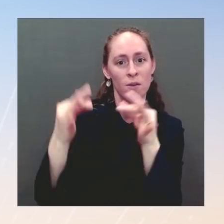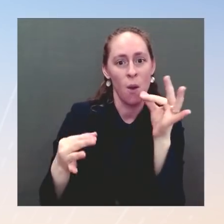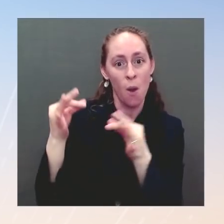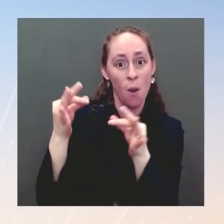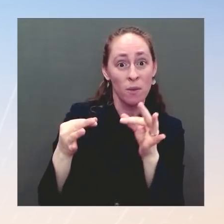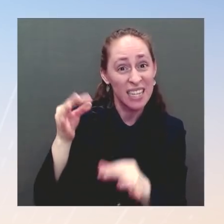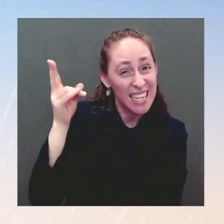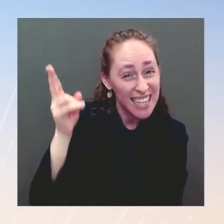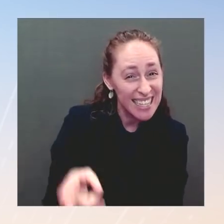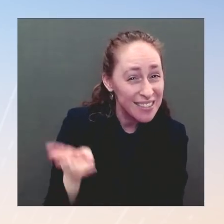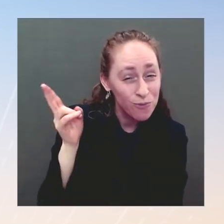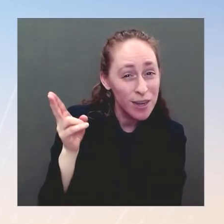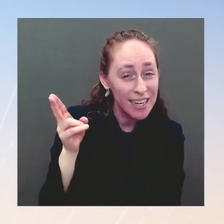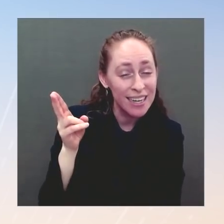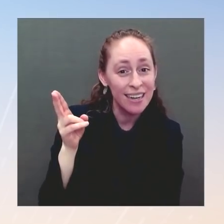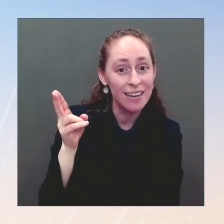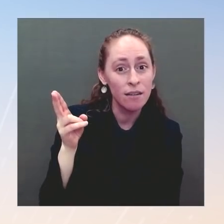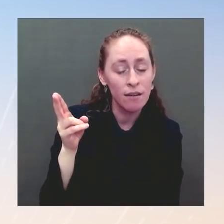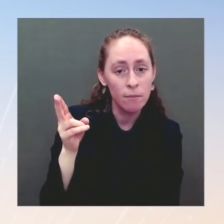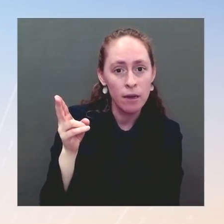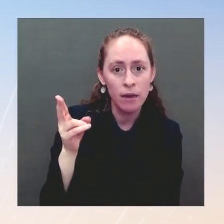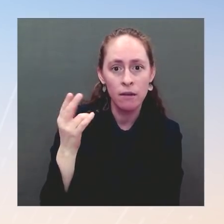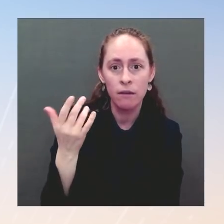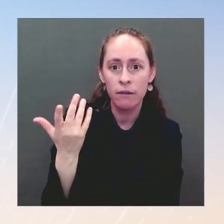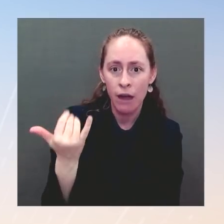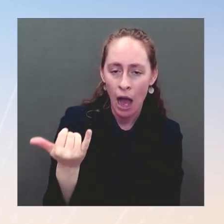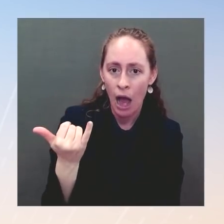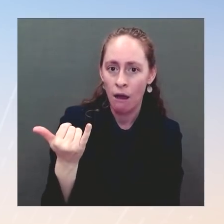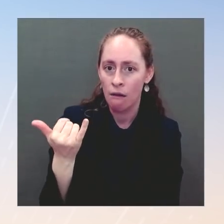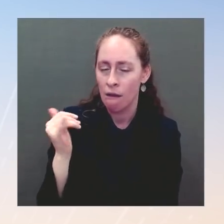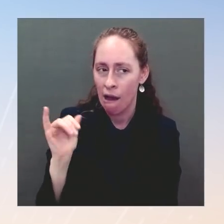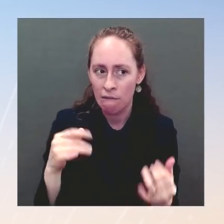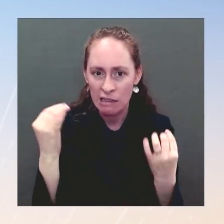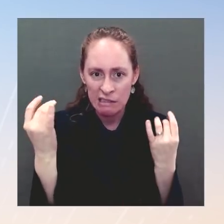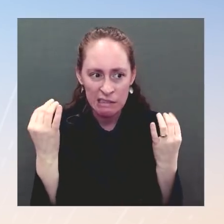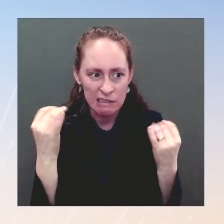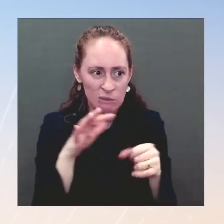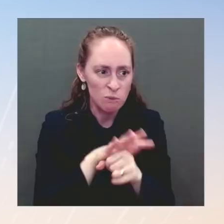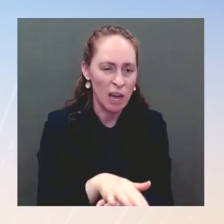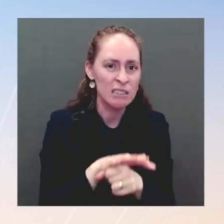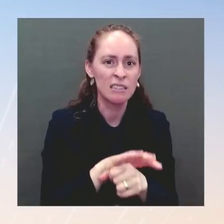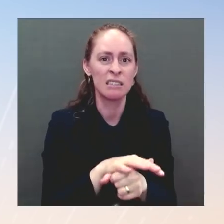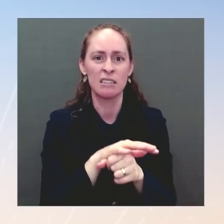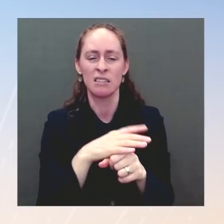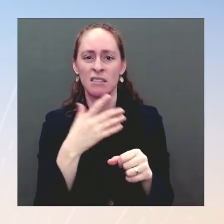and other things that are happening overseas. How's he feeling about this piece over here? Ms. Psaki: Yes, I mean, I think the President